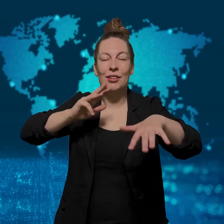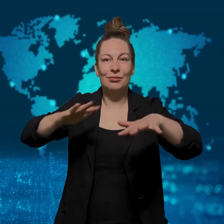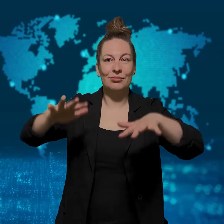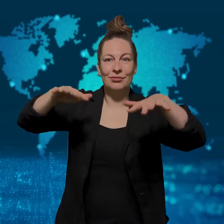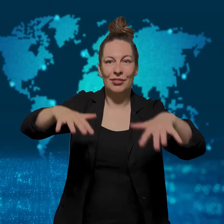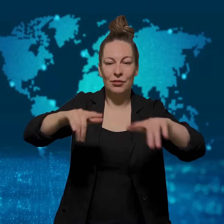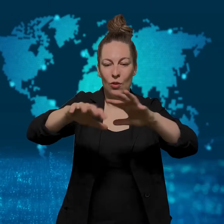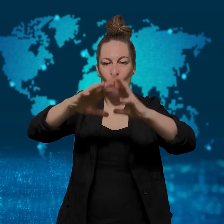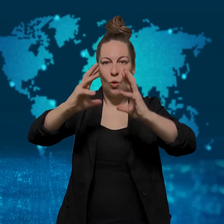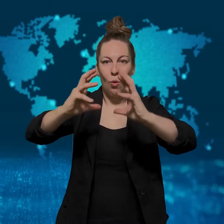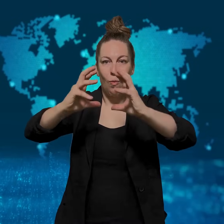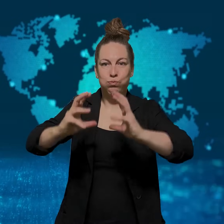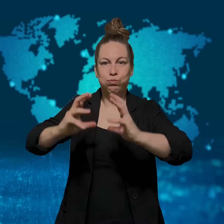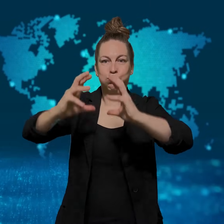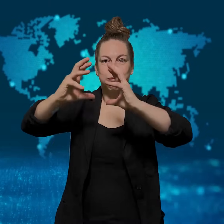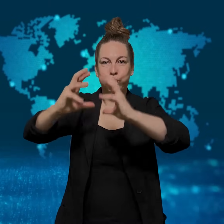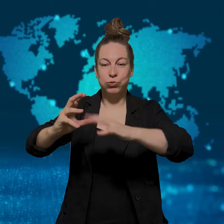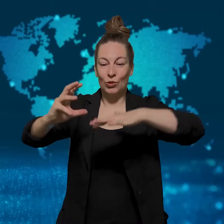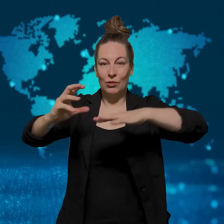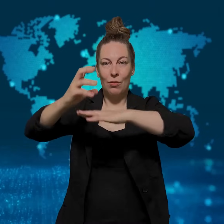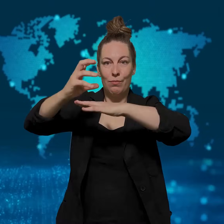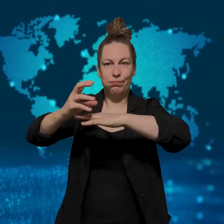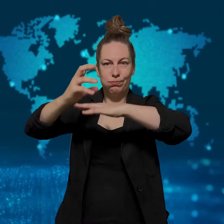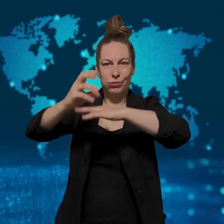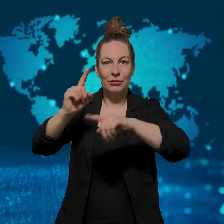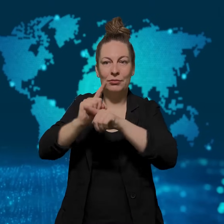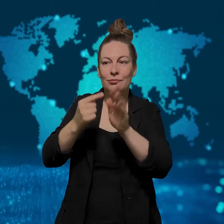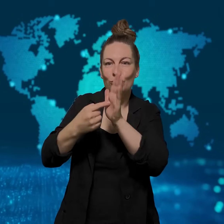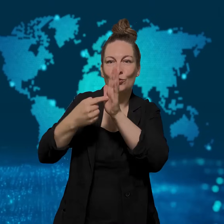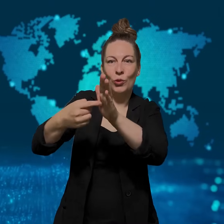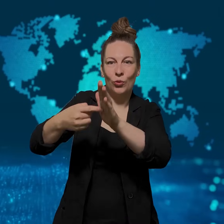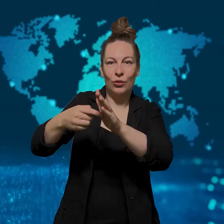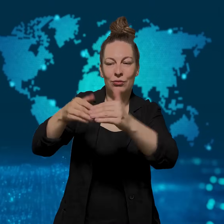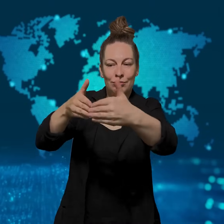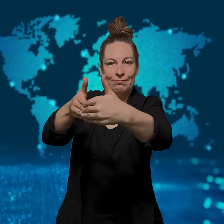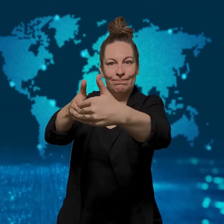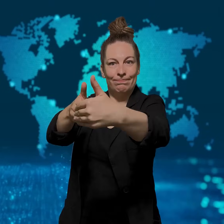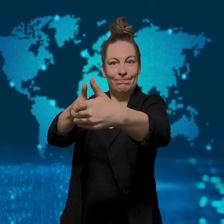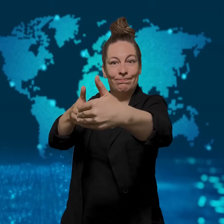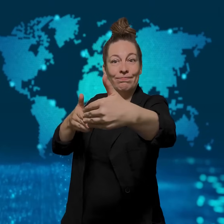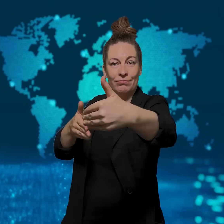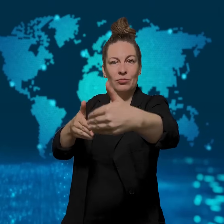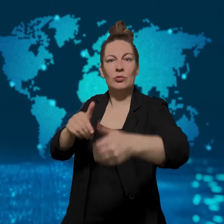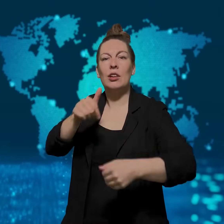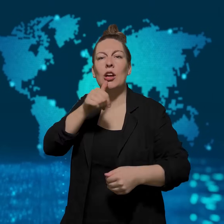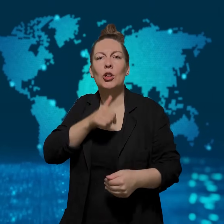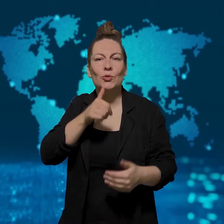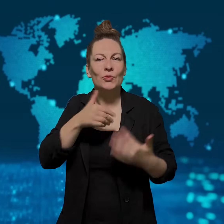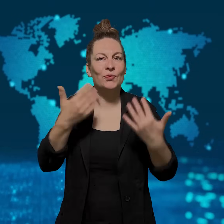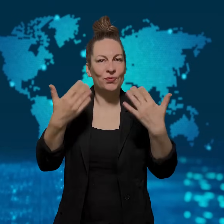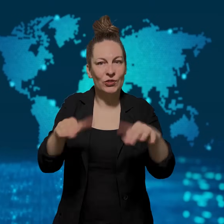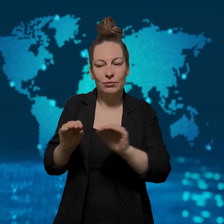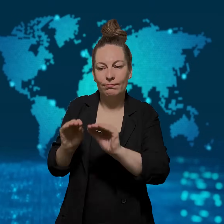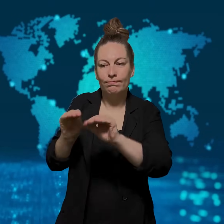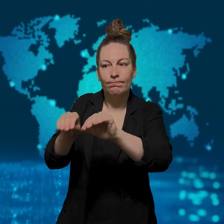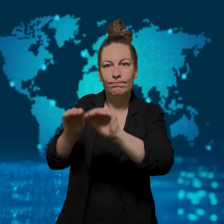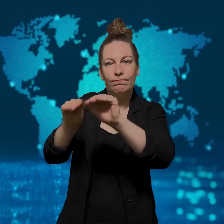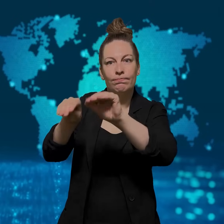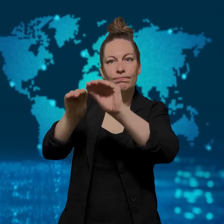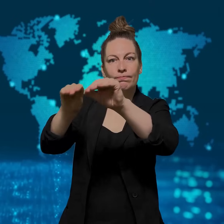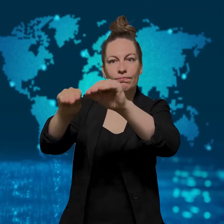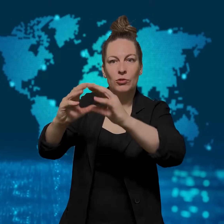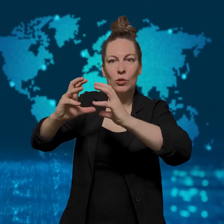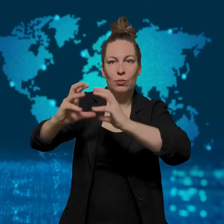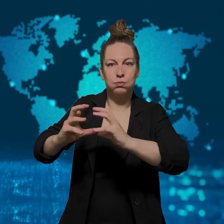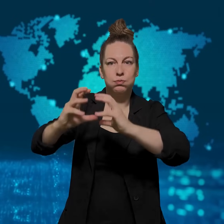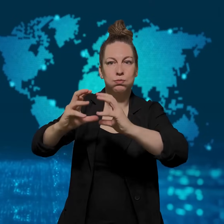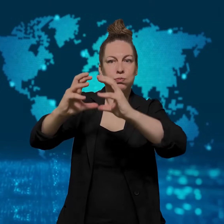The EU is demanding Russia explain the removal of Estonian buoys.